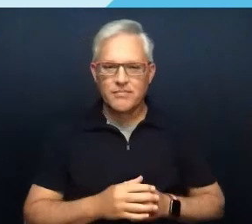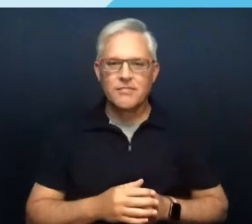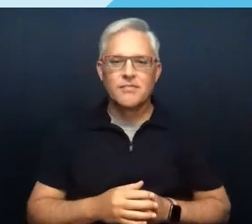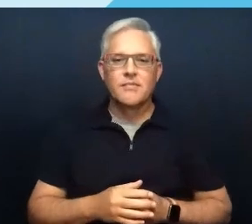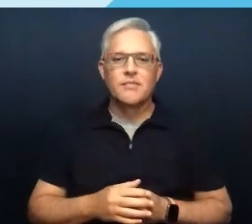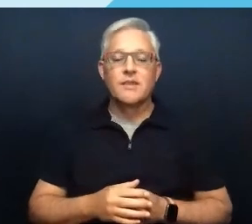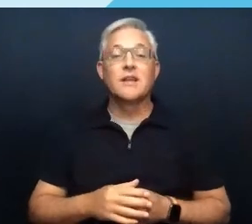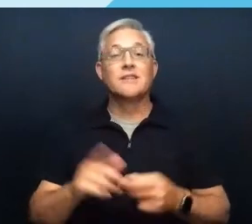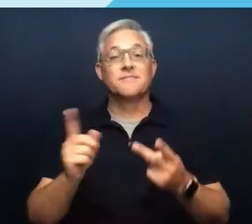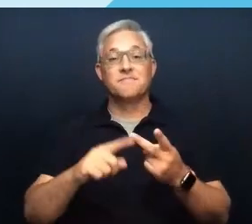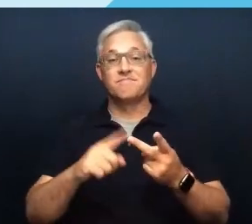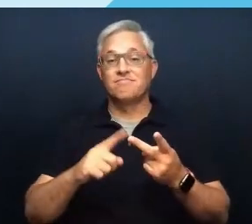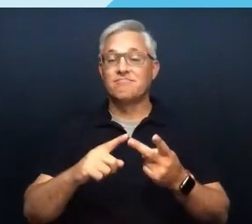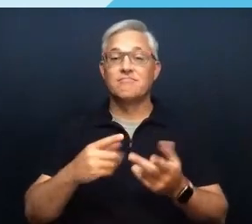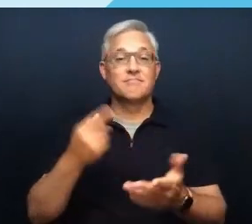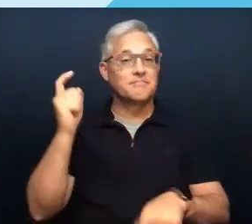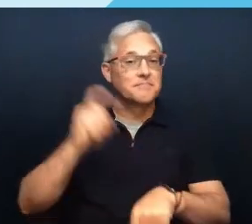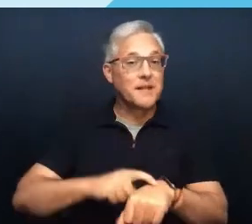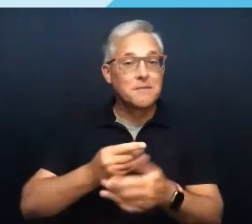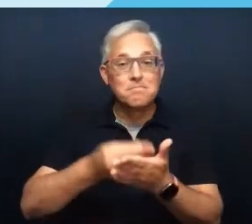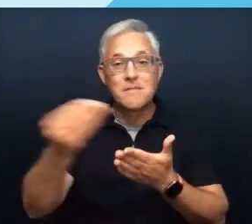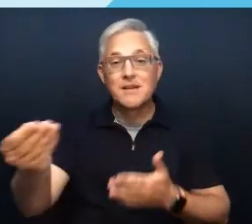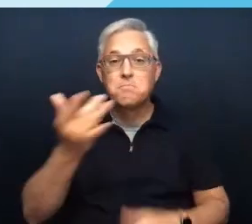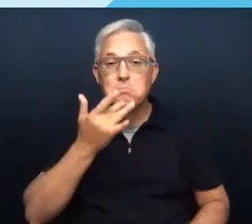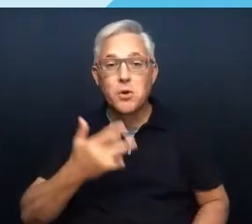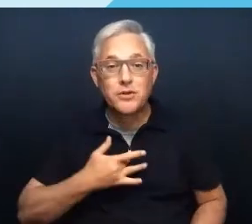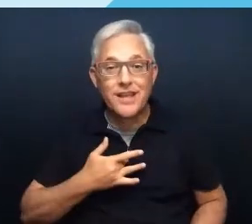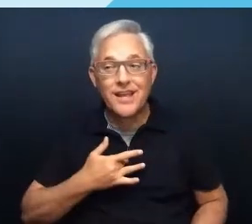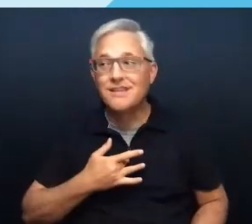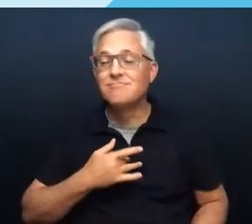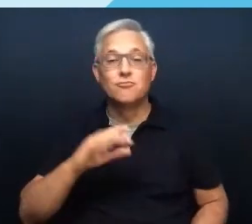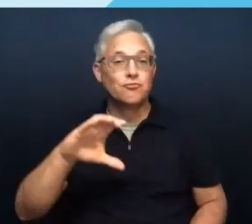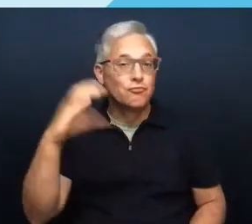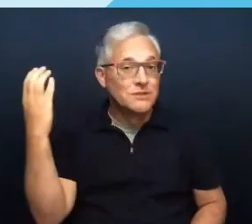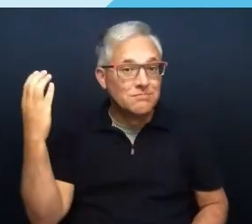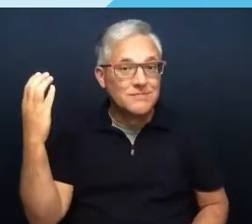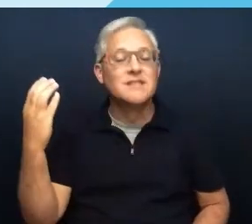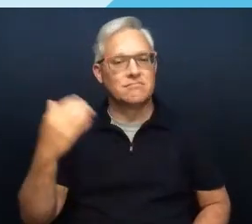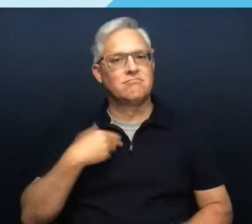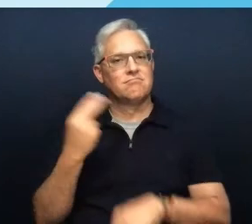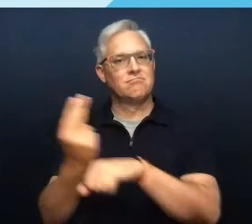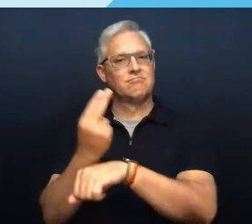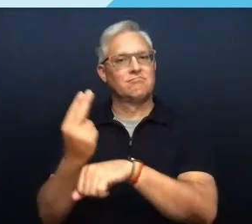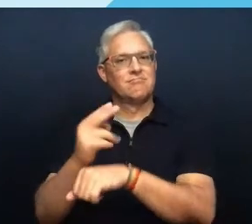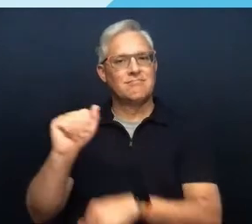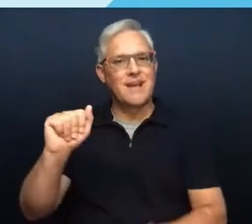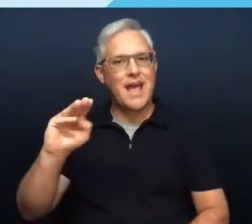for birthdays, I can use Amazon or any other online shopping venue and I can